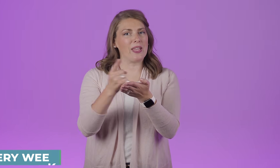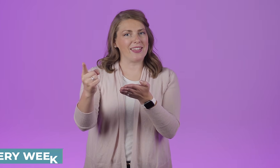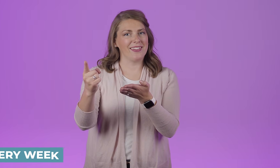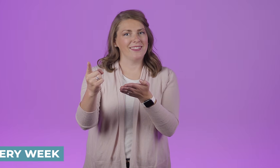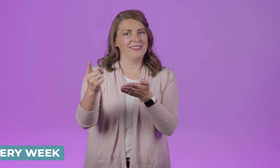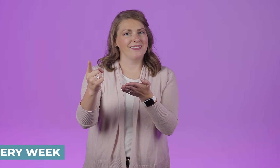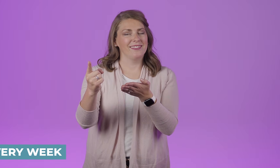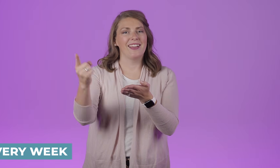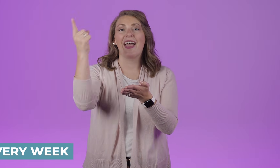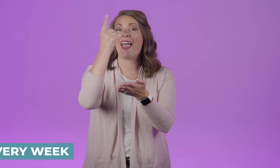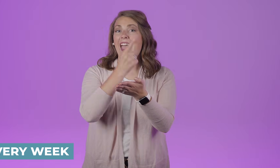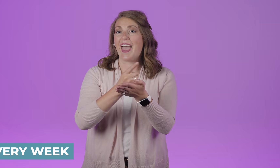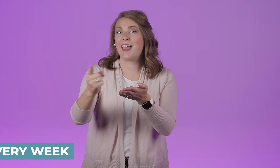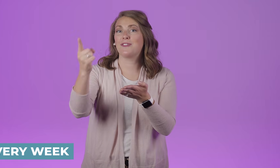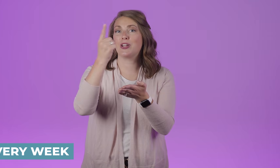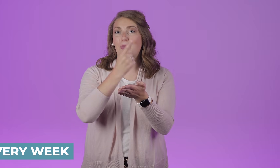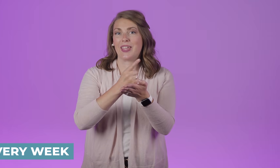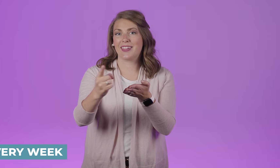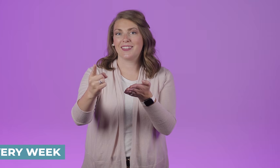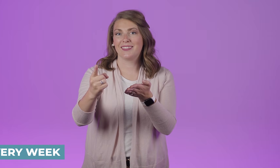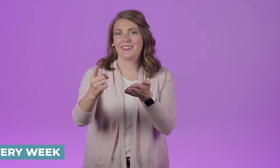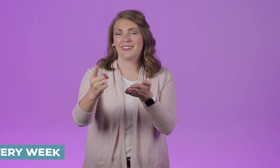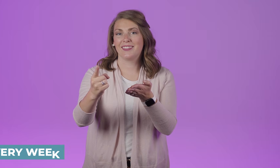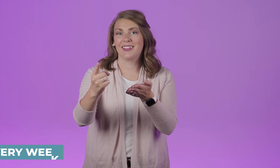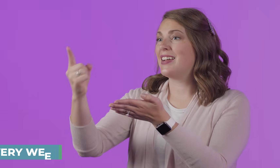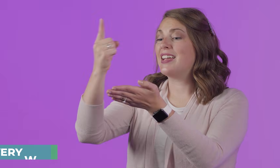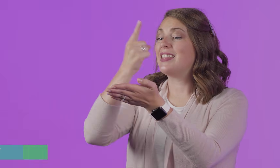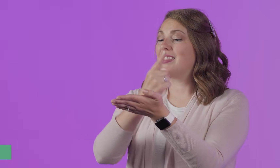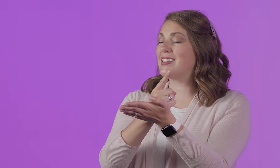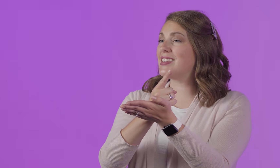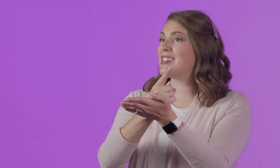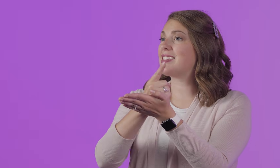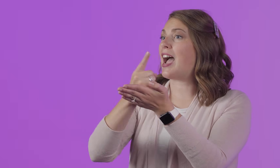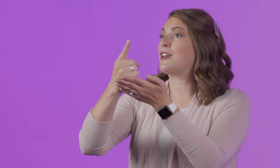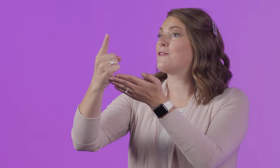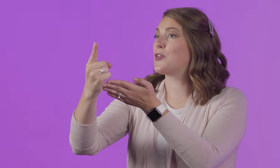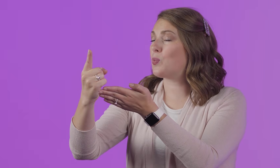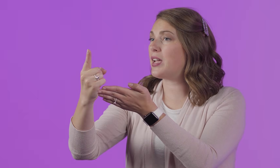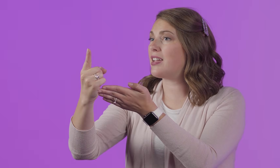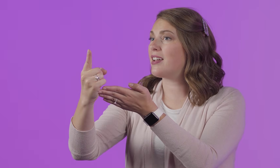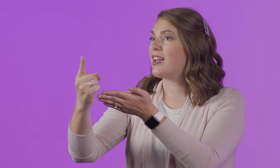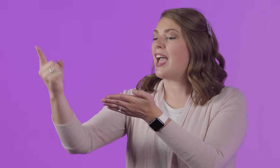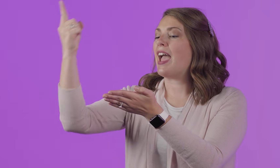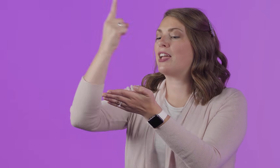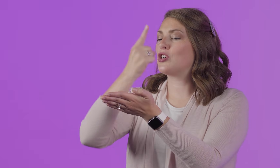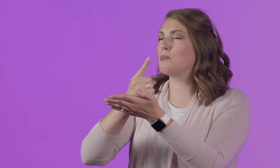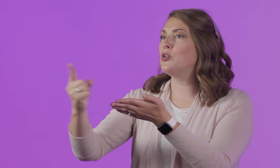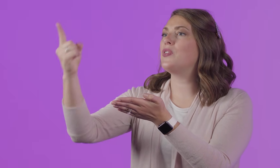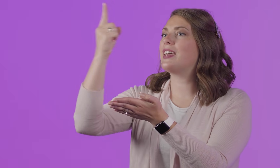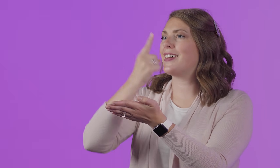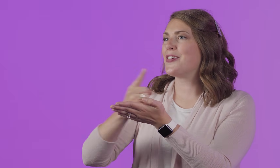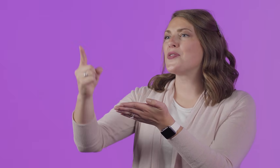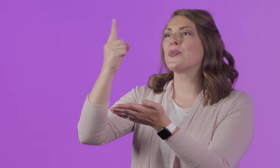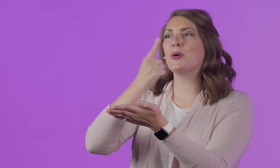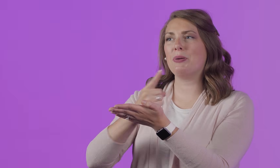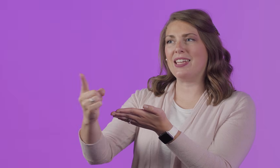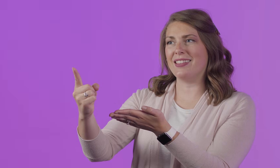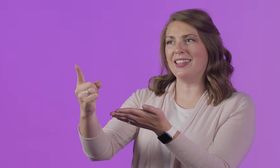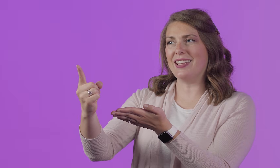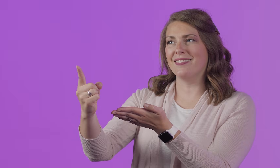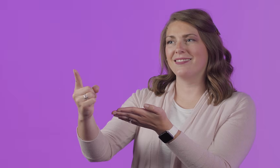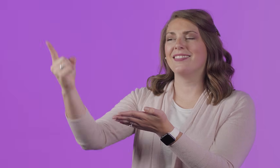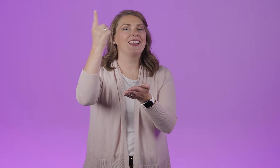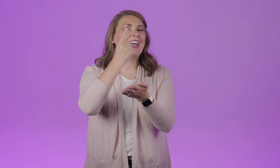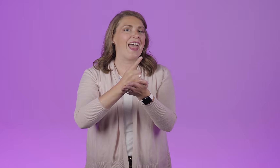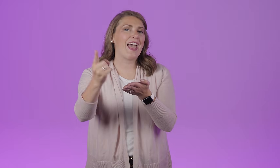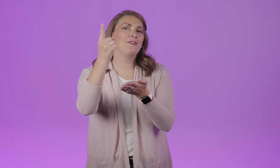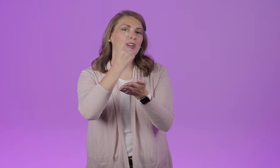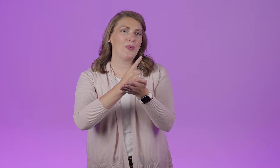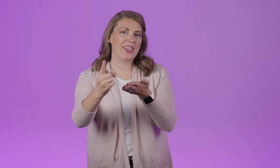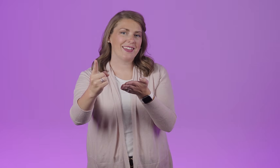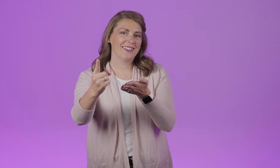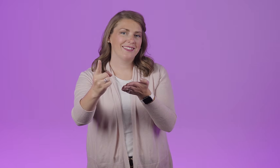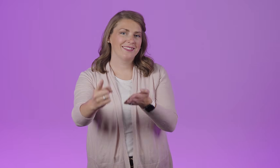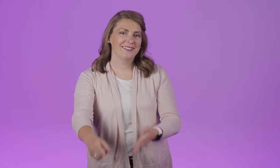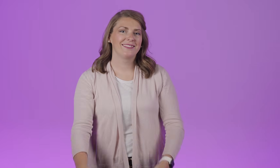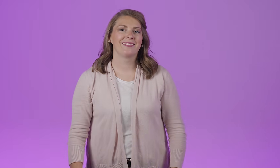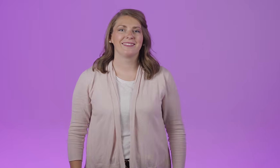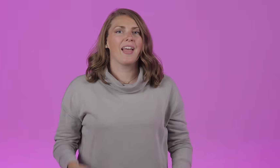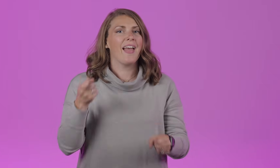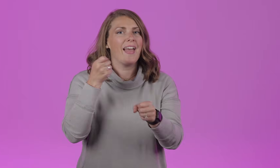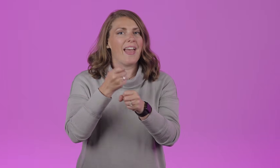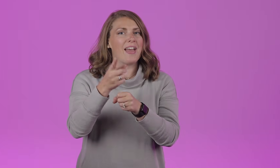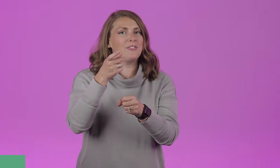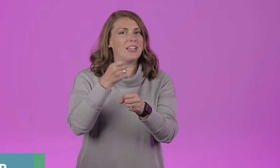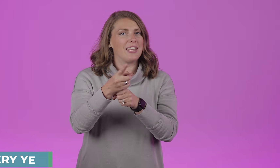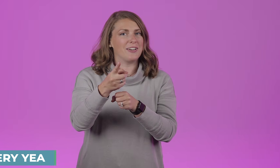week, every week,' this is the sign for week and you're moving it repeatedly 'every week.' 'Every year,